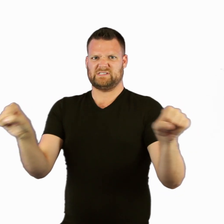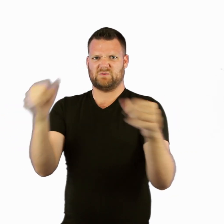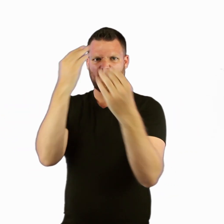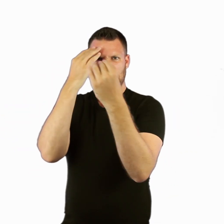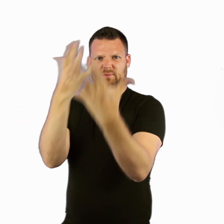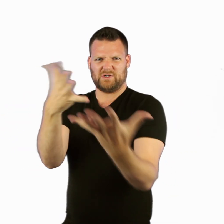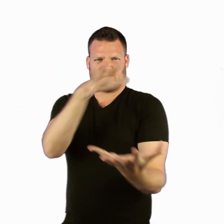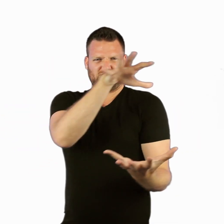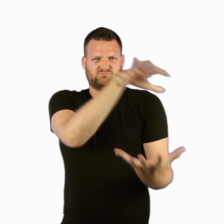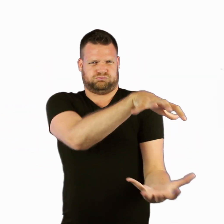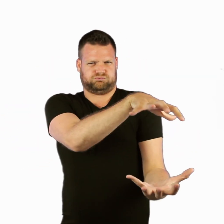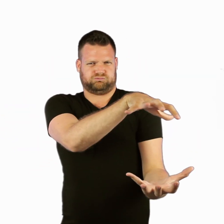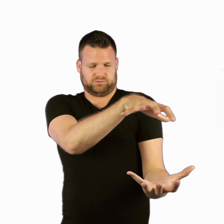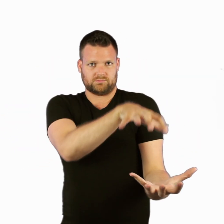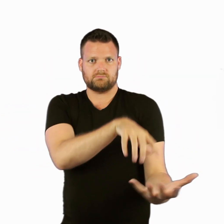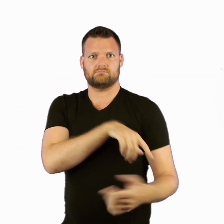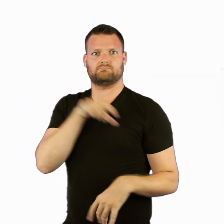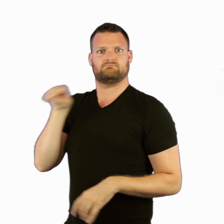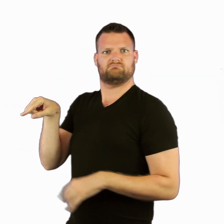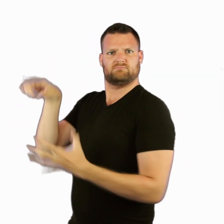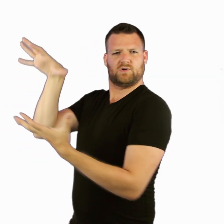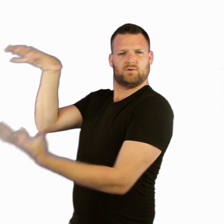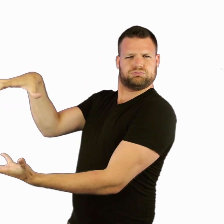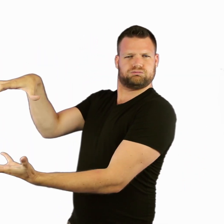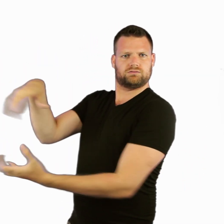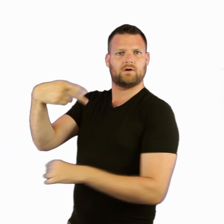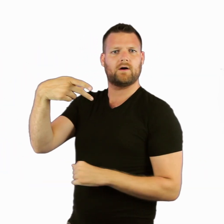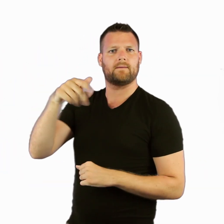Each song incorporates carefully chosen signs